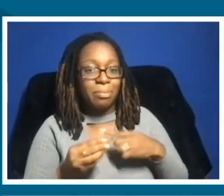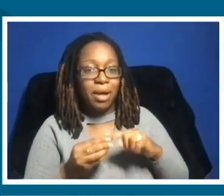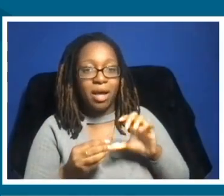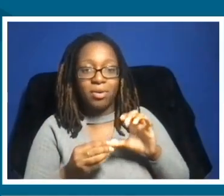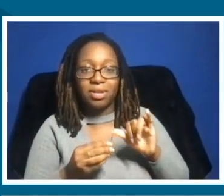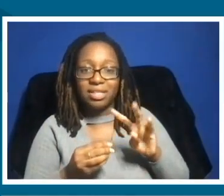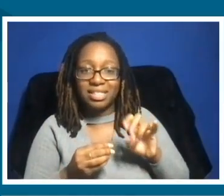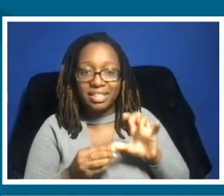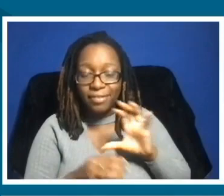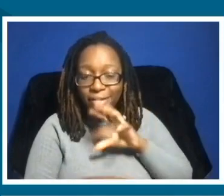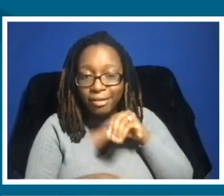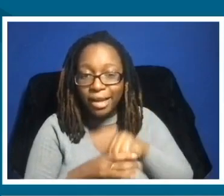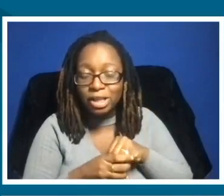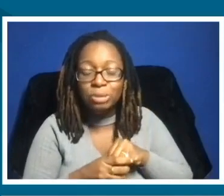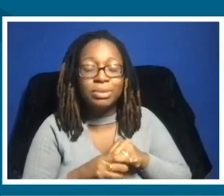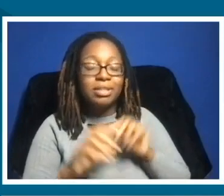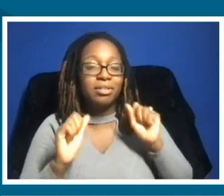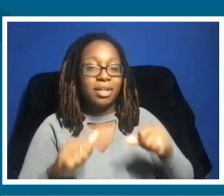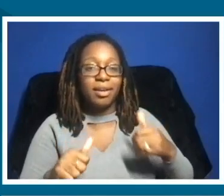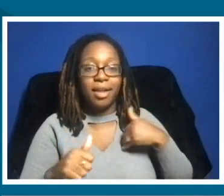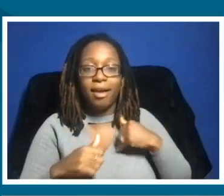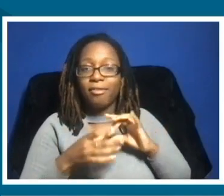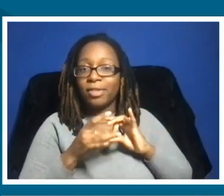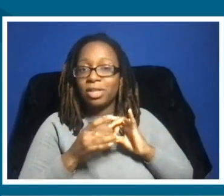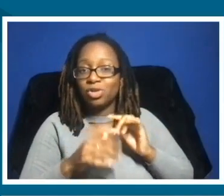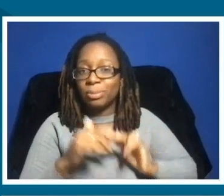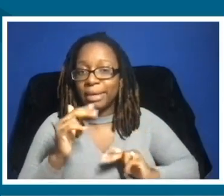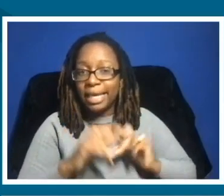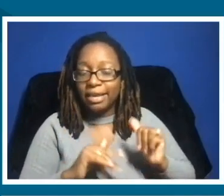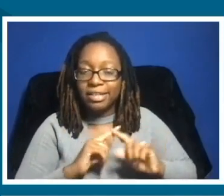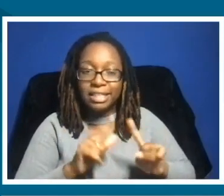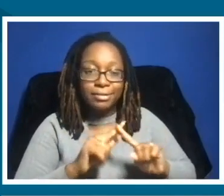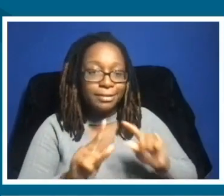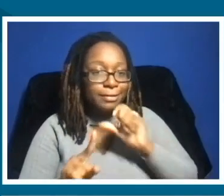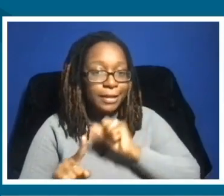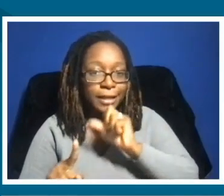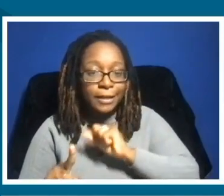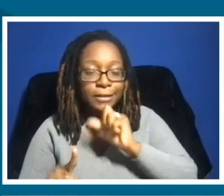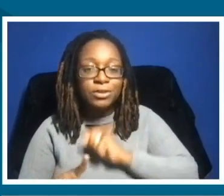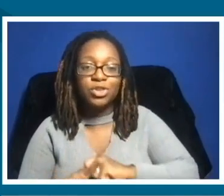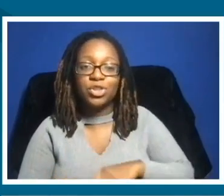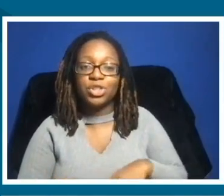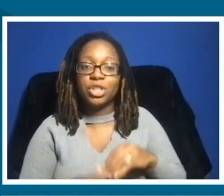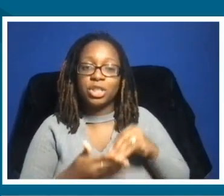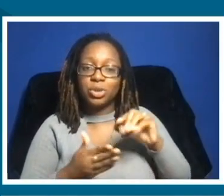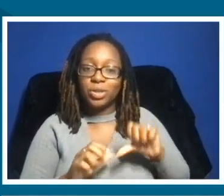students to build relationships across generations student agency i love this